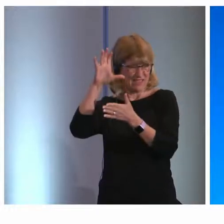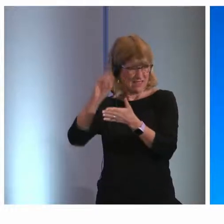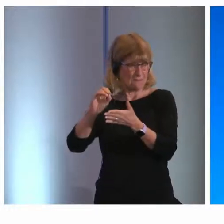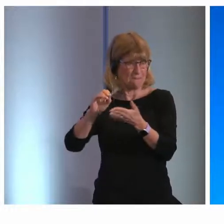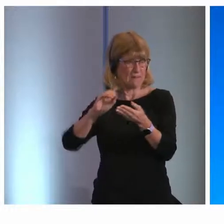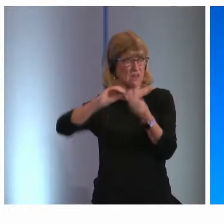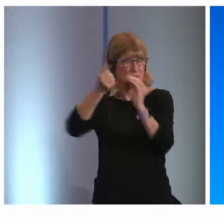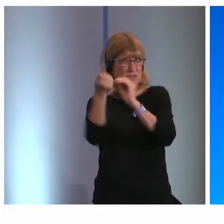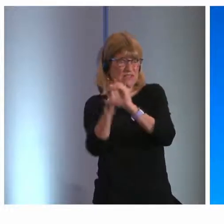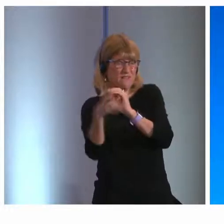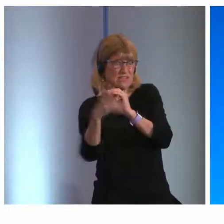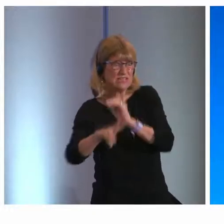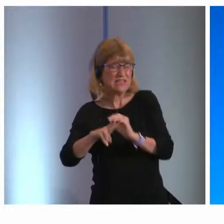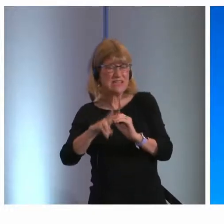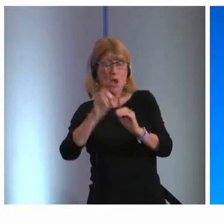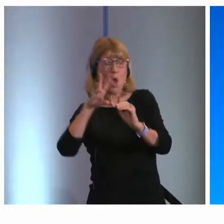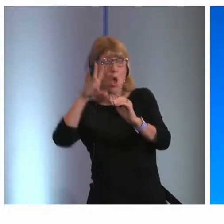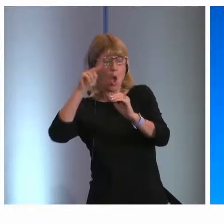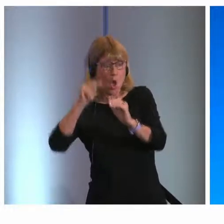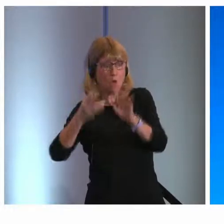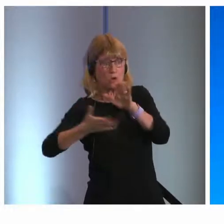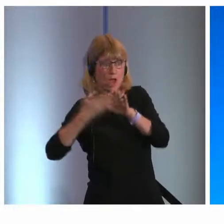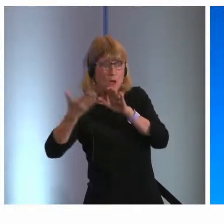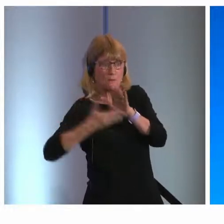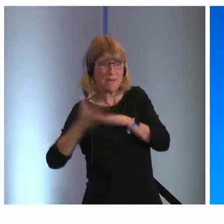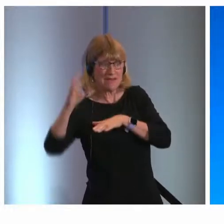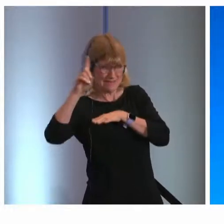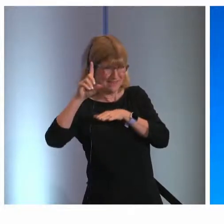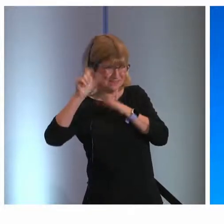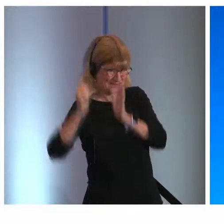so when you do it right, and when you work, with the